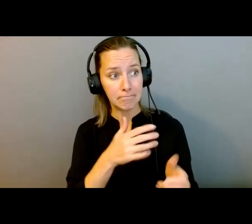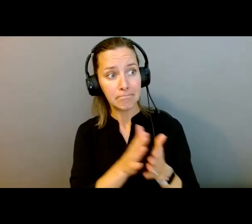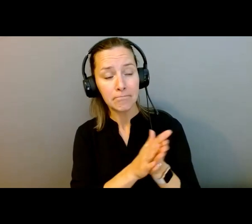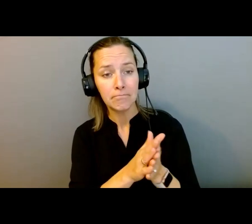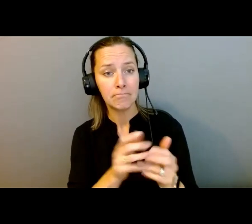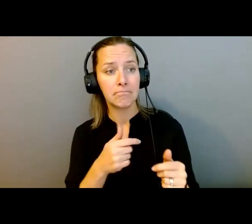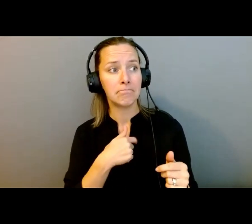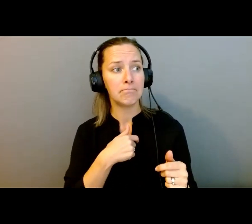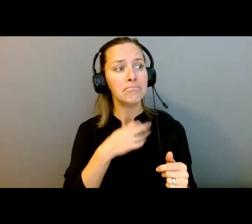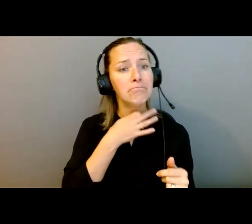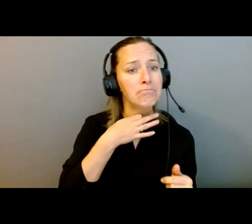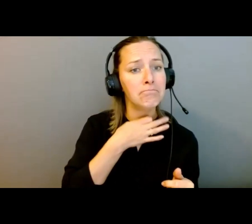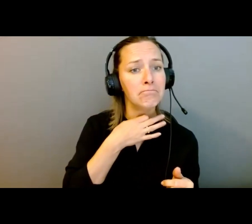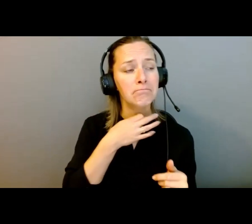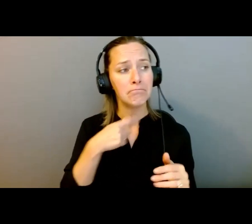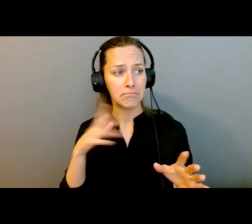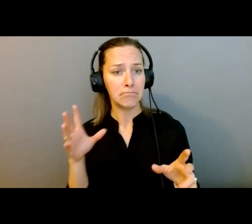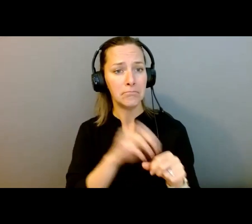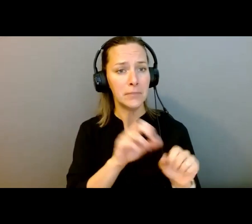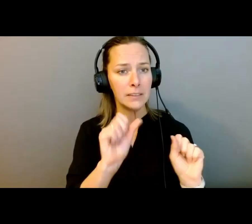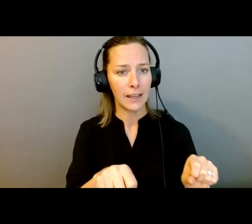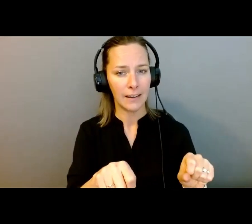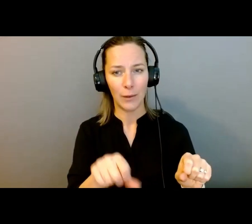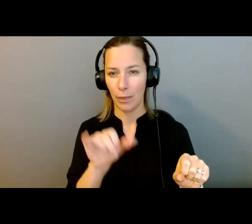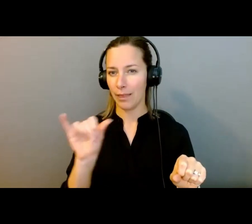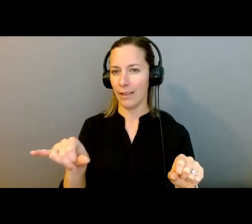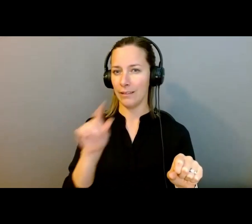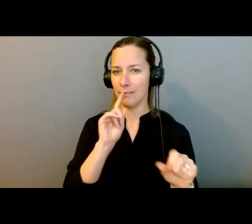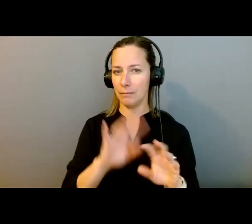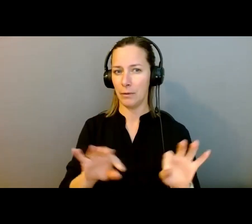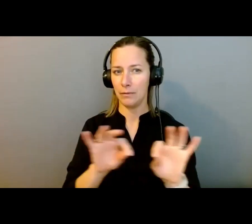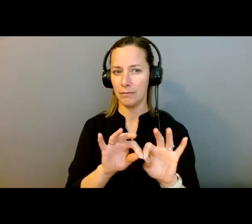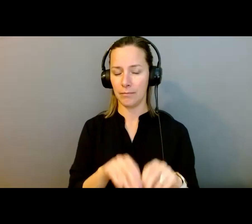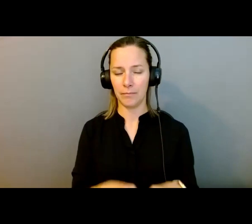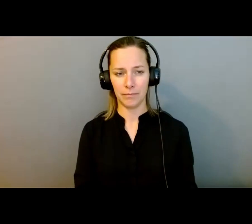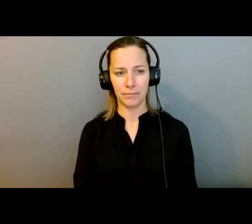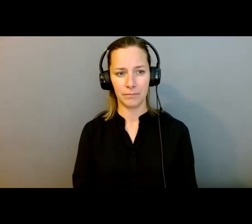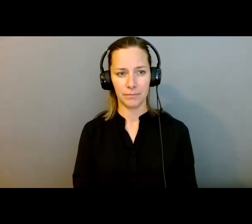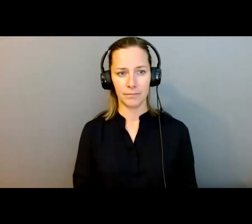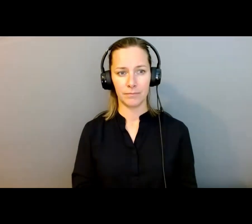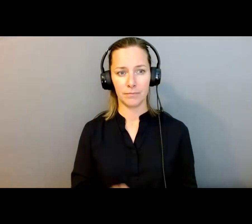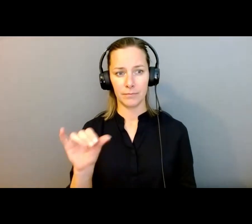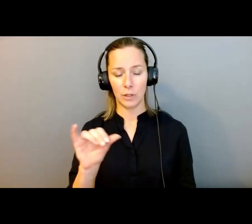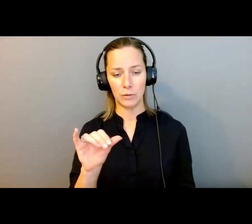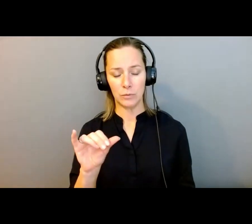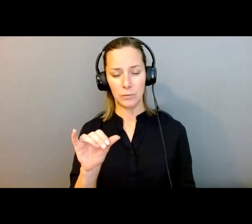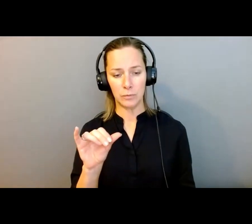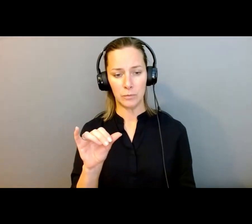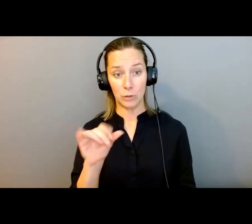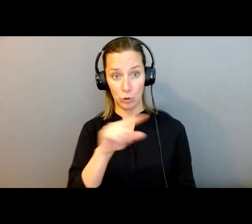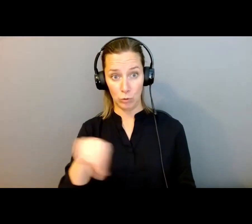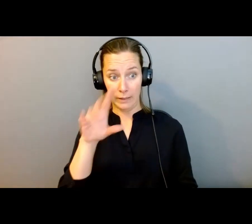I can contribute. And I think it's really about challenging this idea that you have to